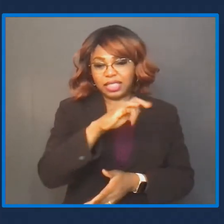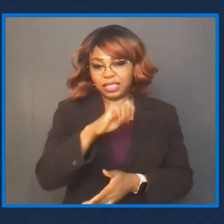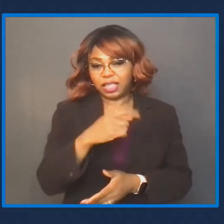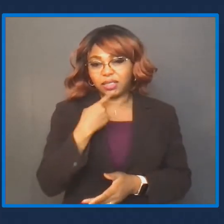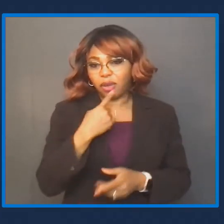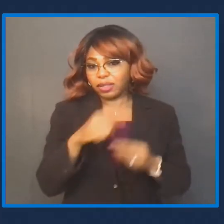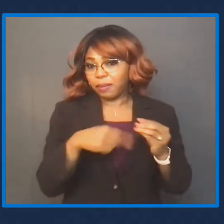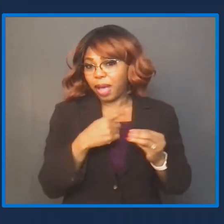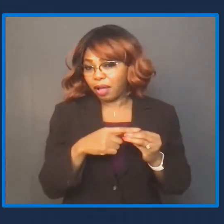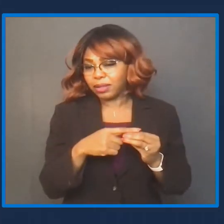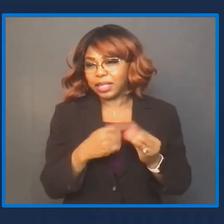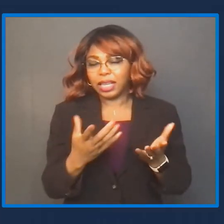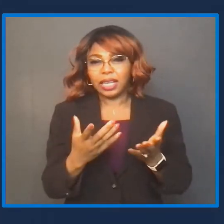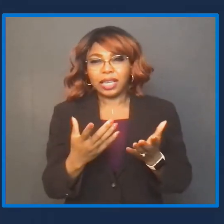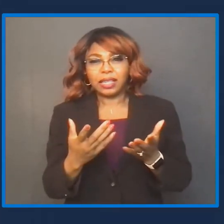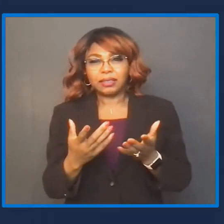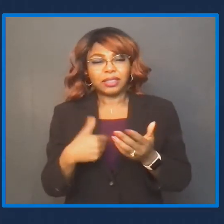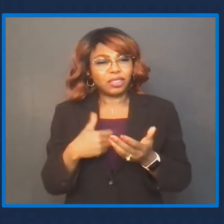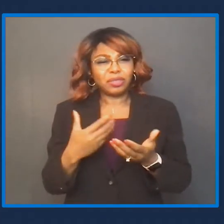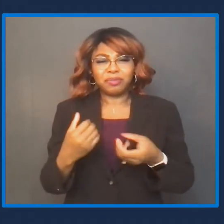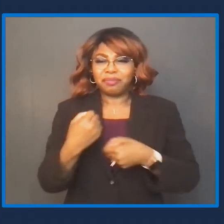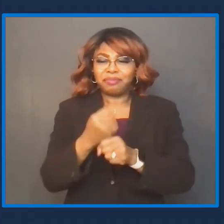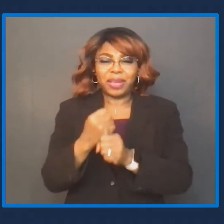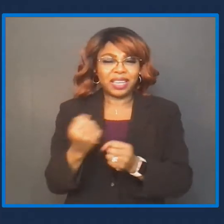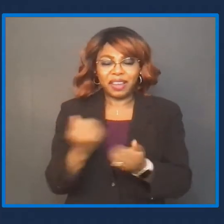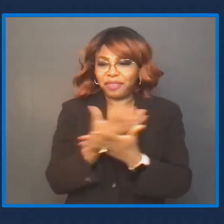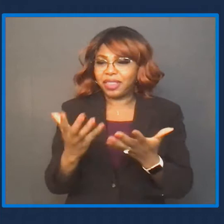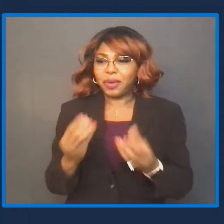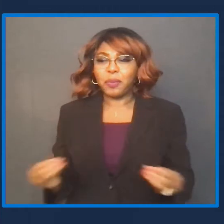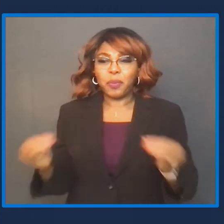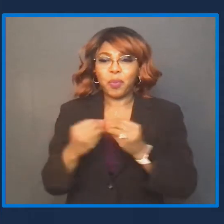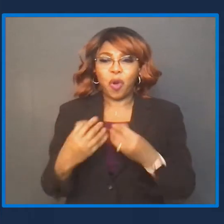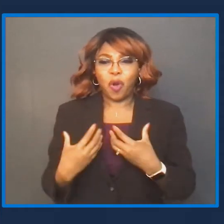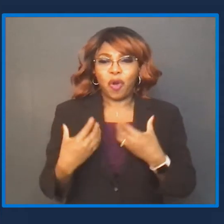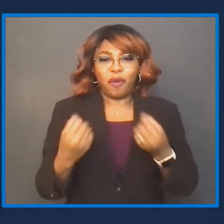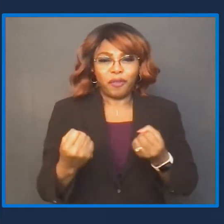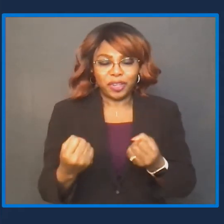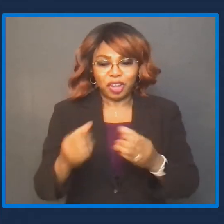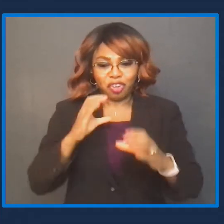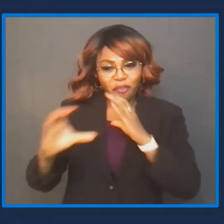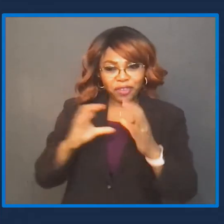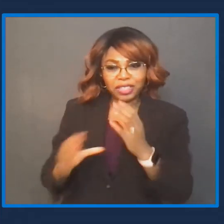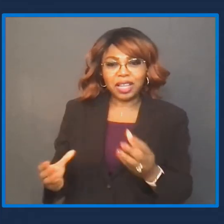I think just everybody's getting more confident and some of the complex conversations are becoming specifically industry focused.